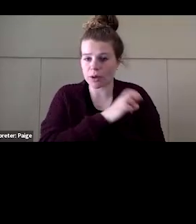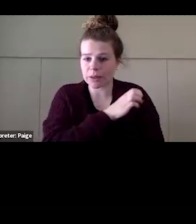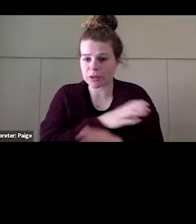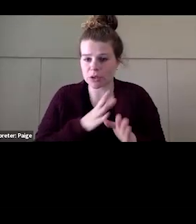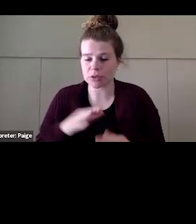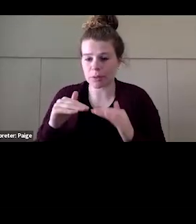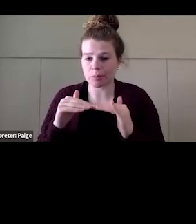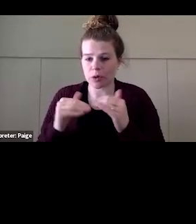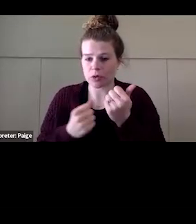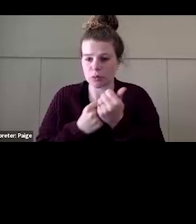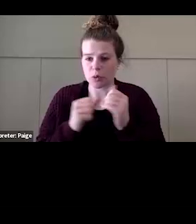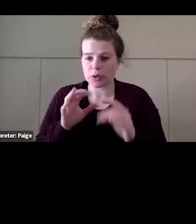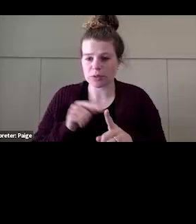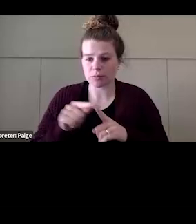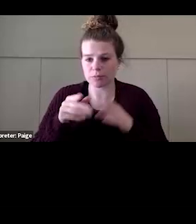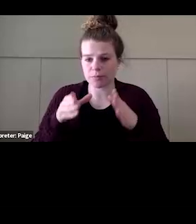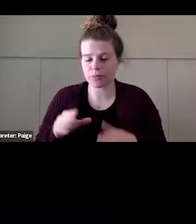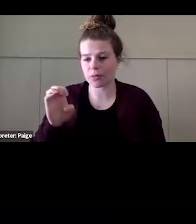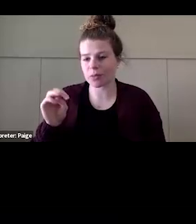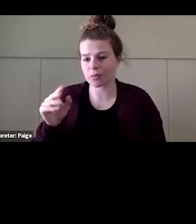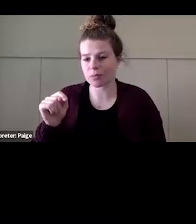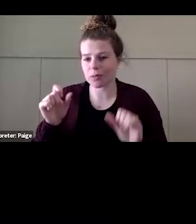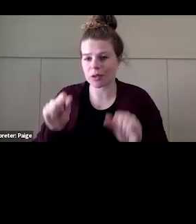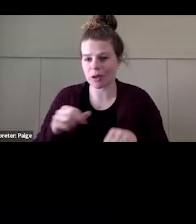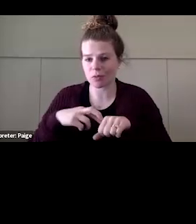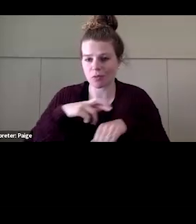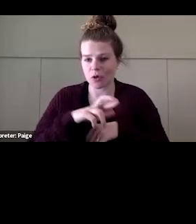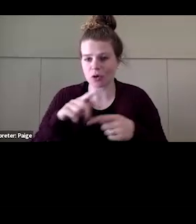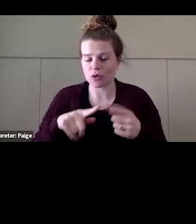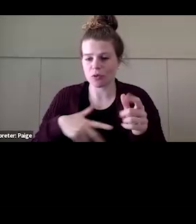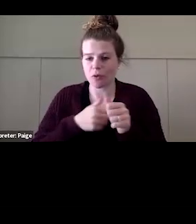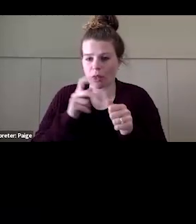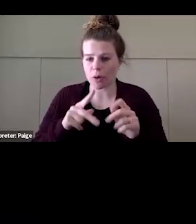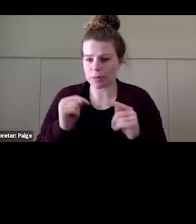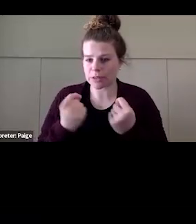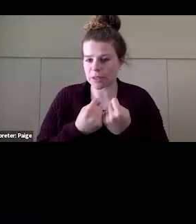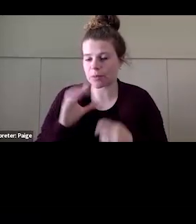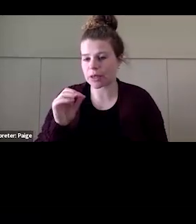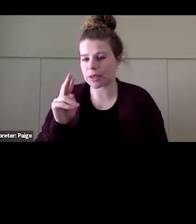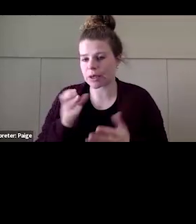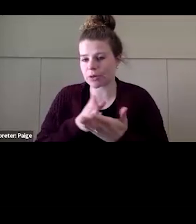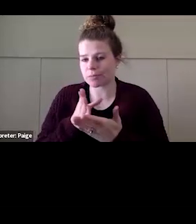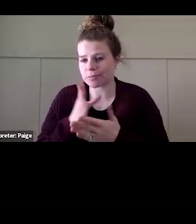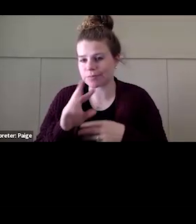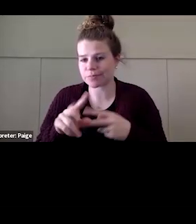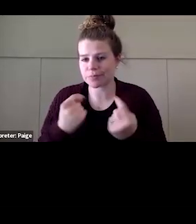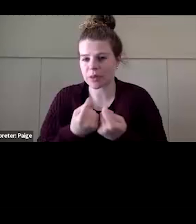and our EMTs can put in referrals to our follow-up team, our care navigation team if they feel like they've interacted with someone